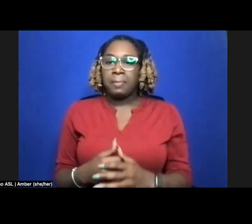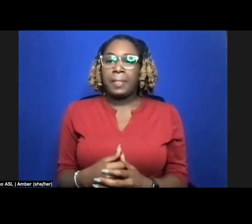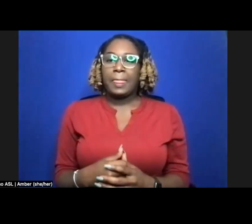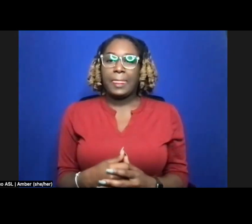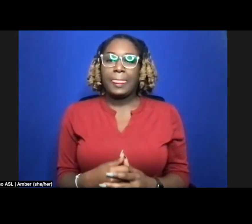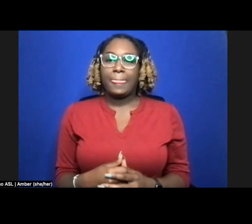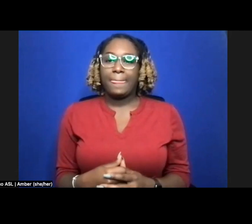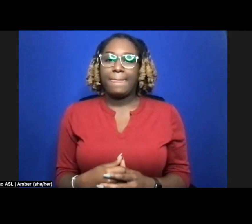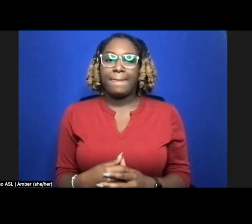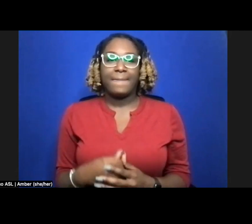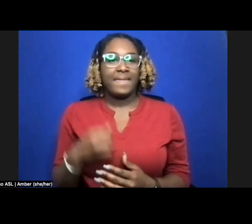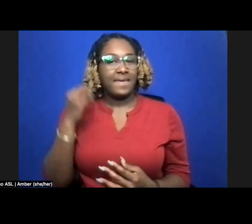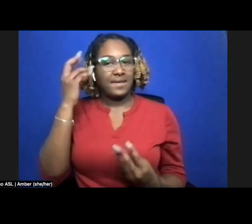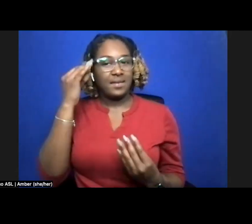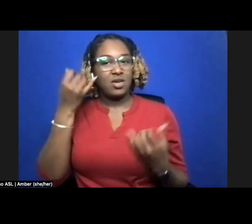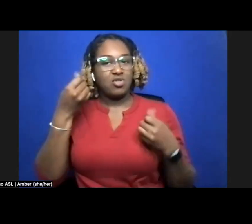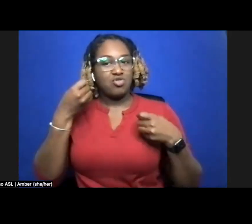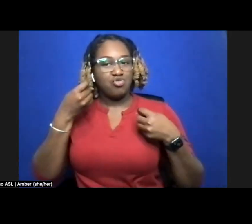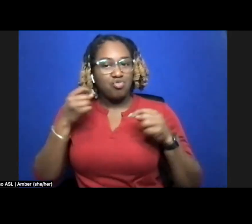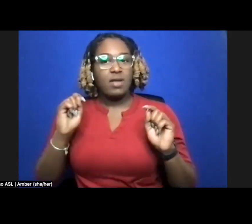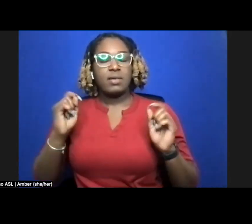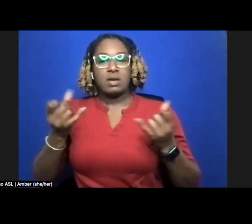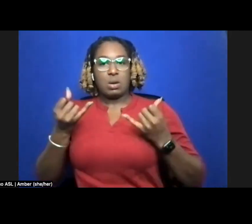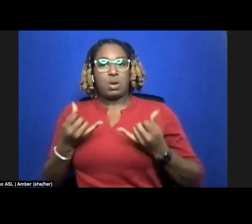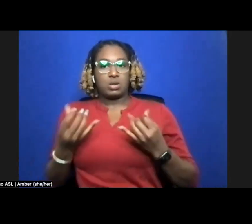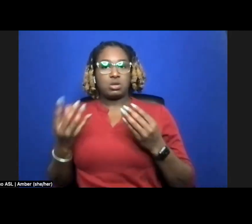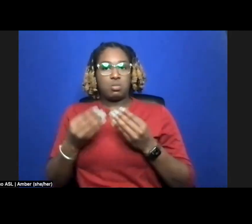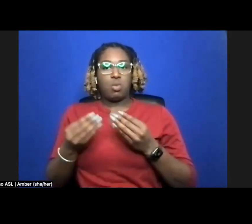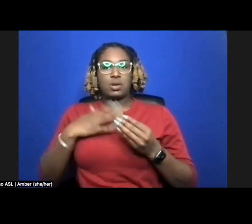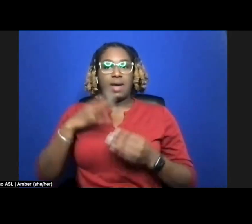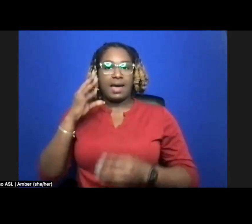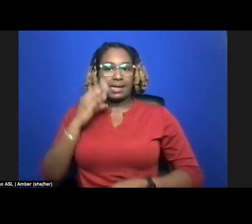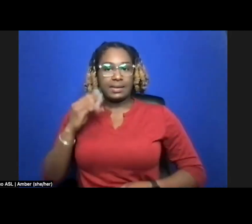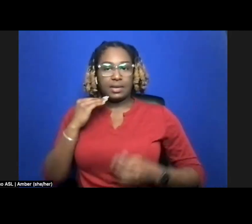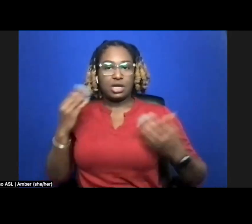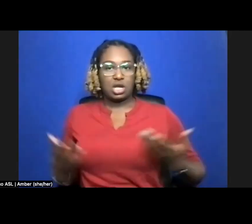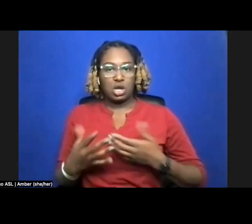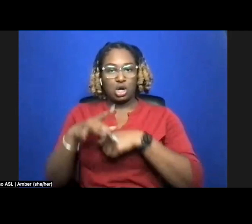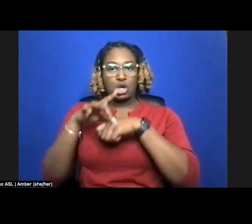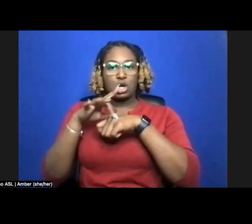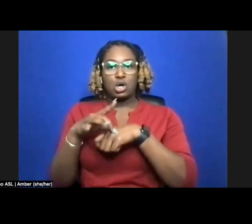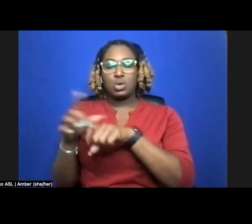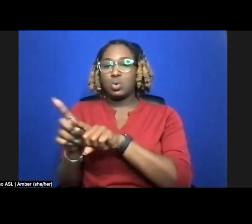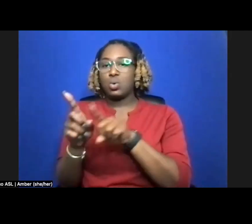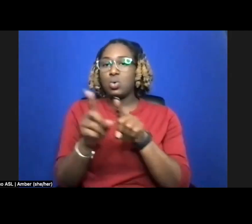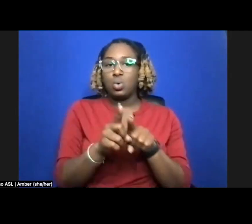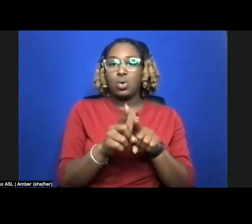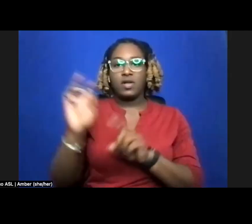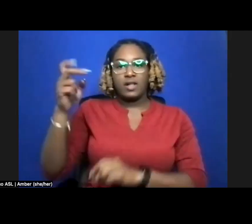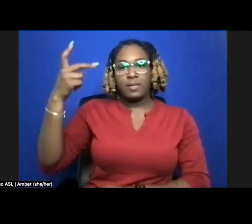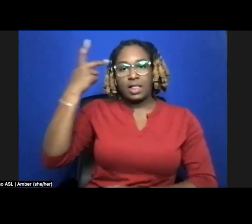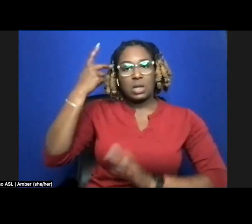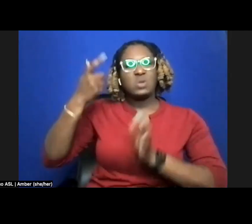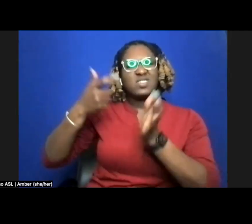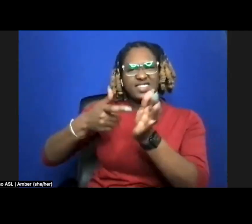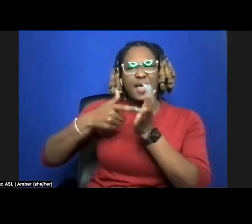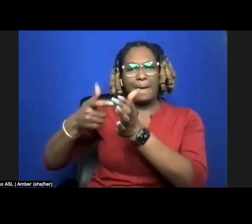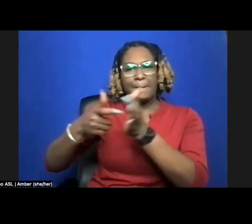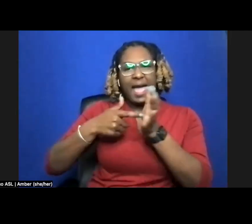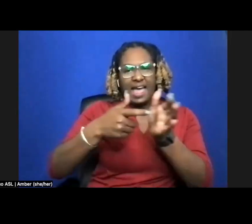present more to this experience on Earth; and also the political demands of being an Earthling. And,